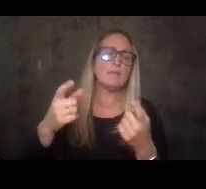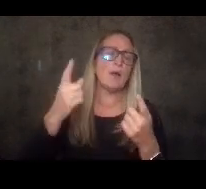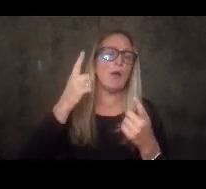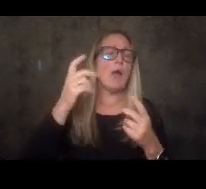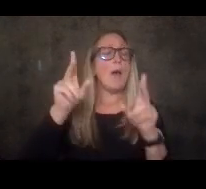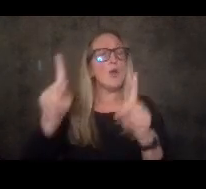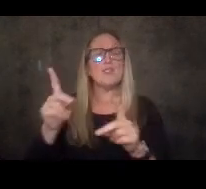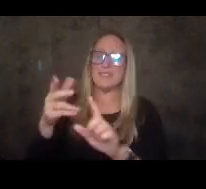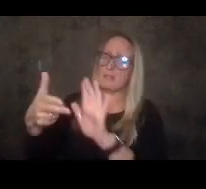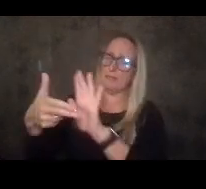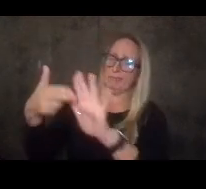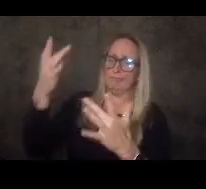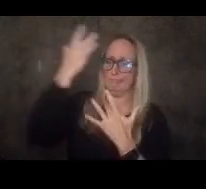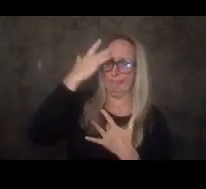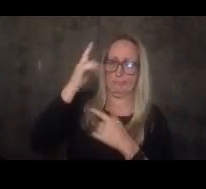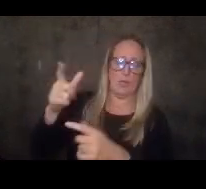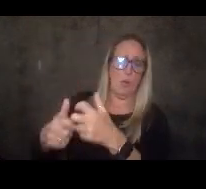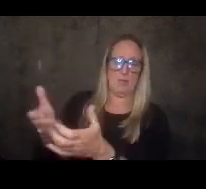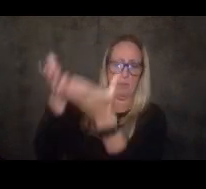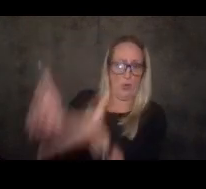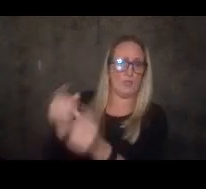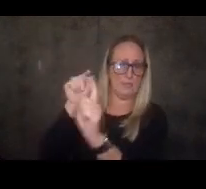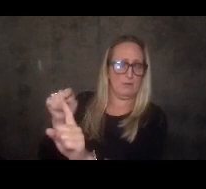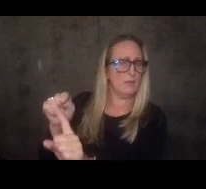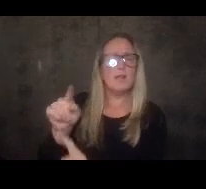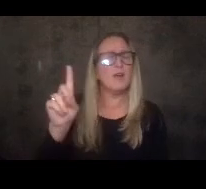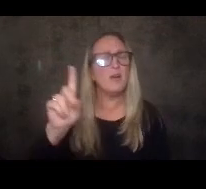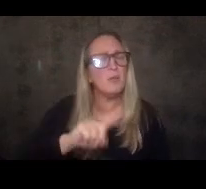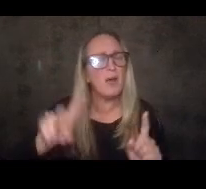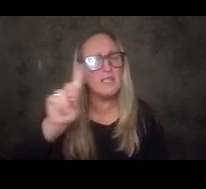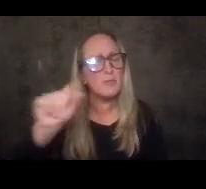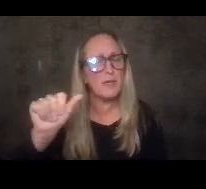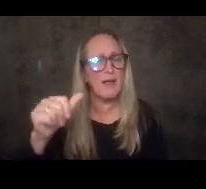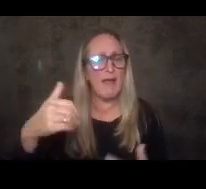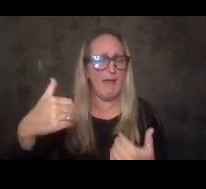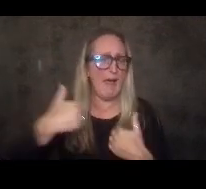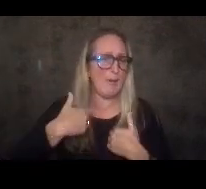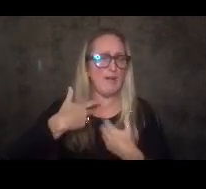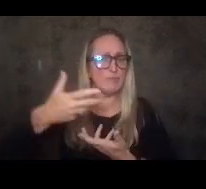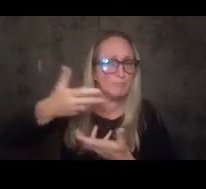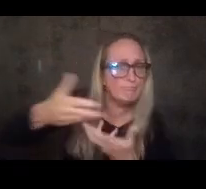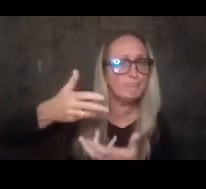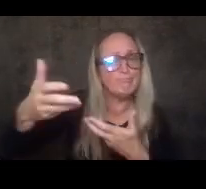individual 's condition. The problem was with the person, but disability happens at the points of interaction between a person